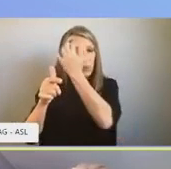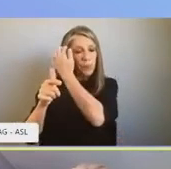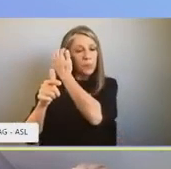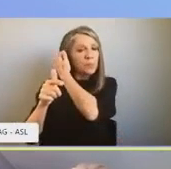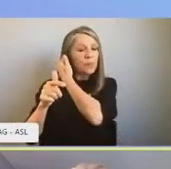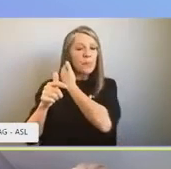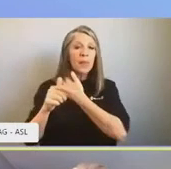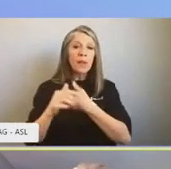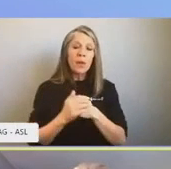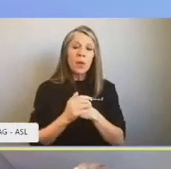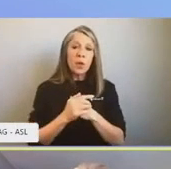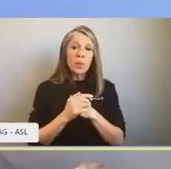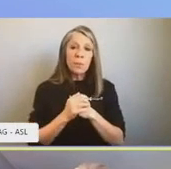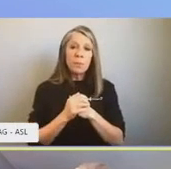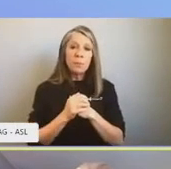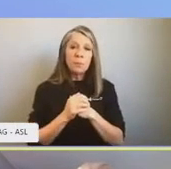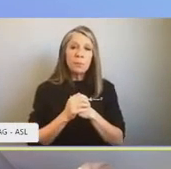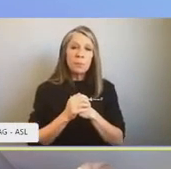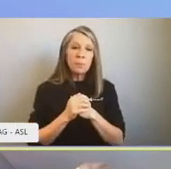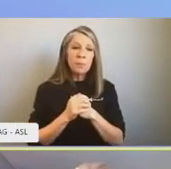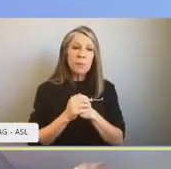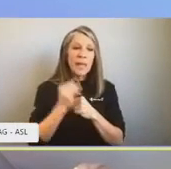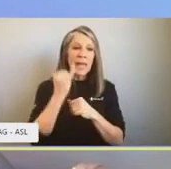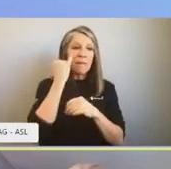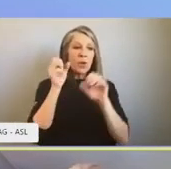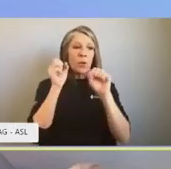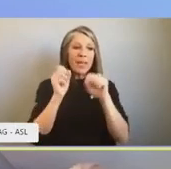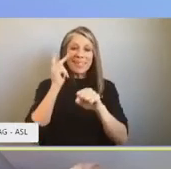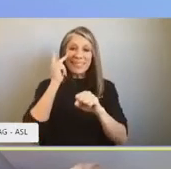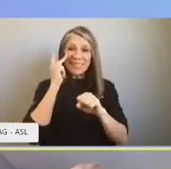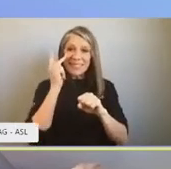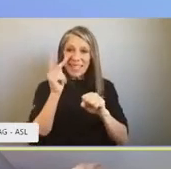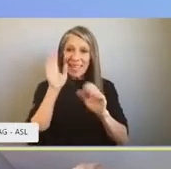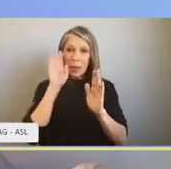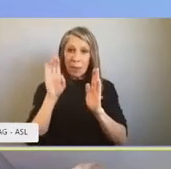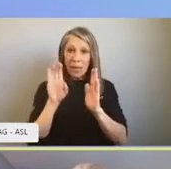Angeles voting system. We are going deep into this later in